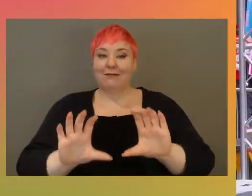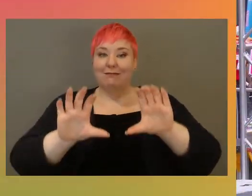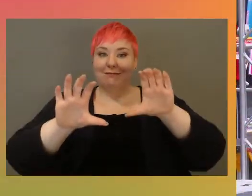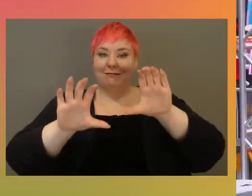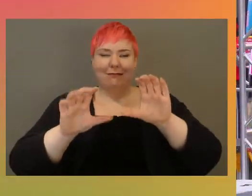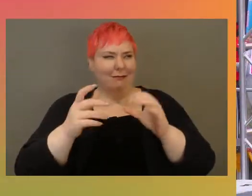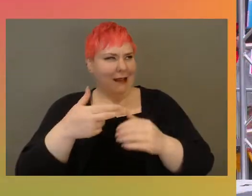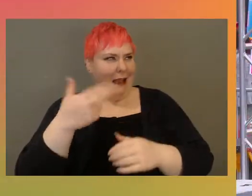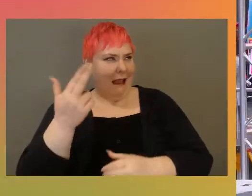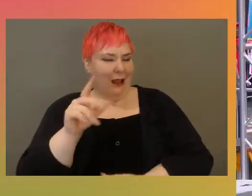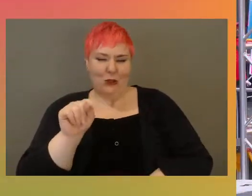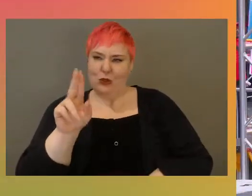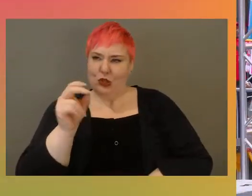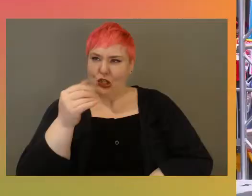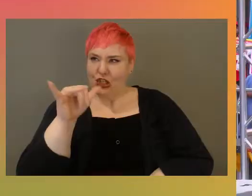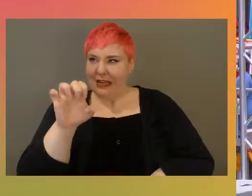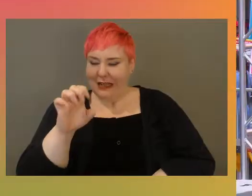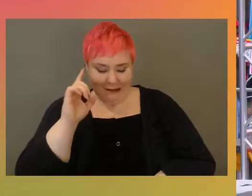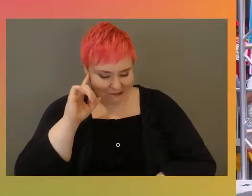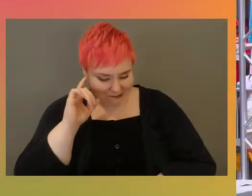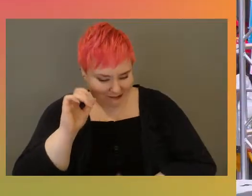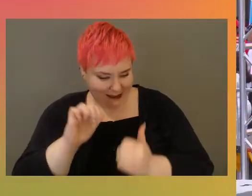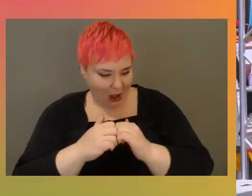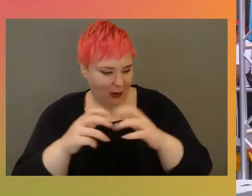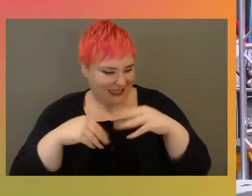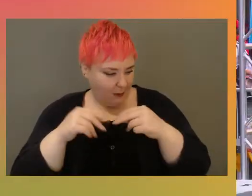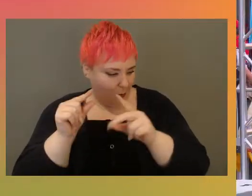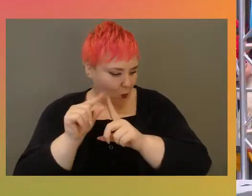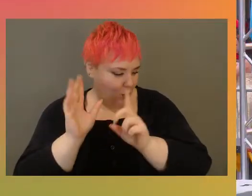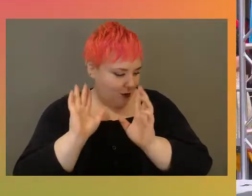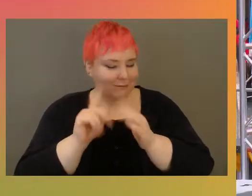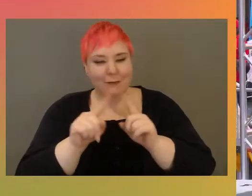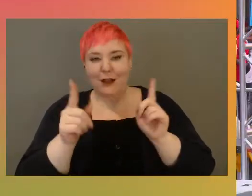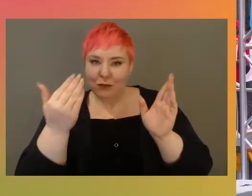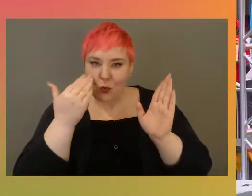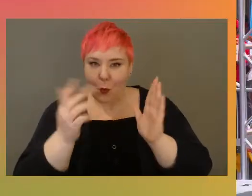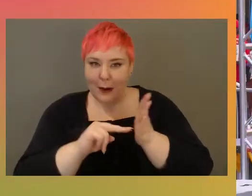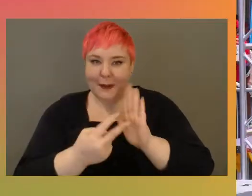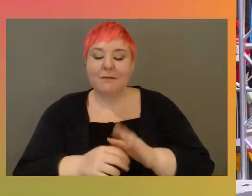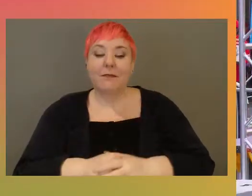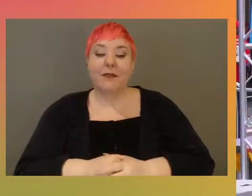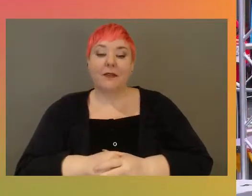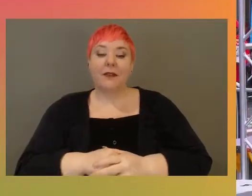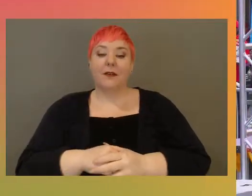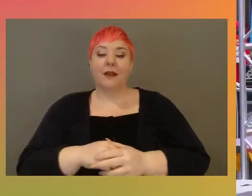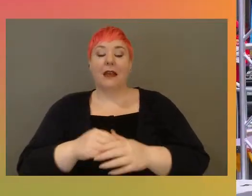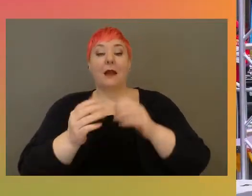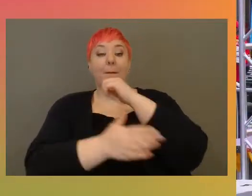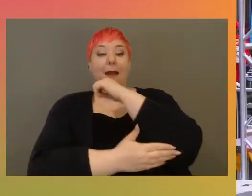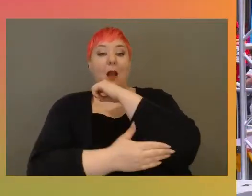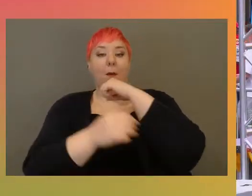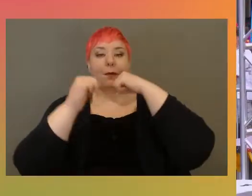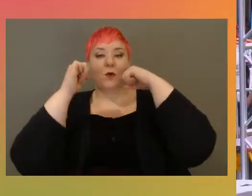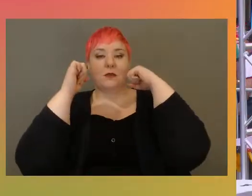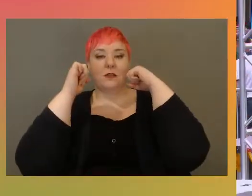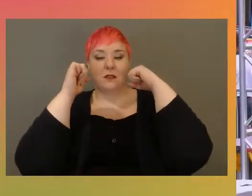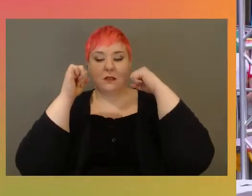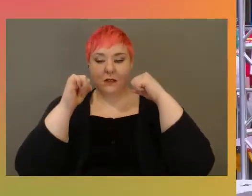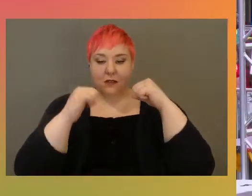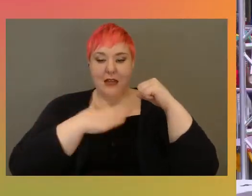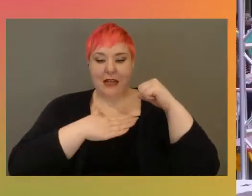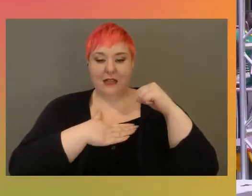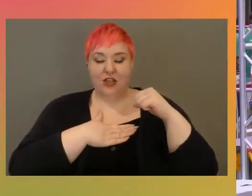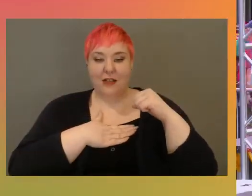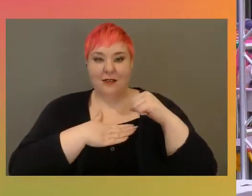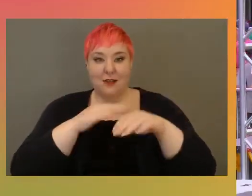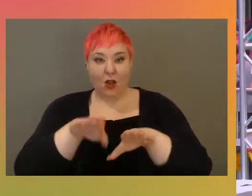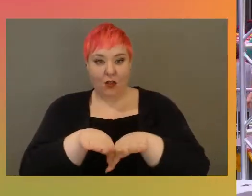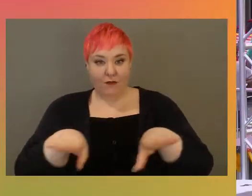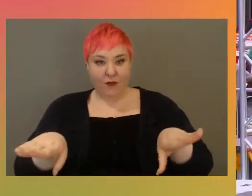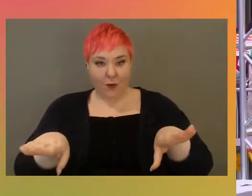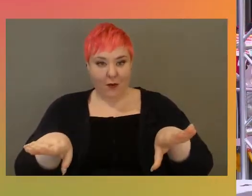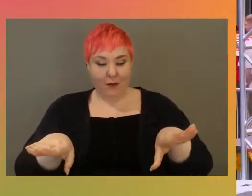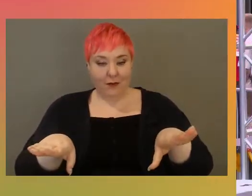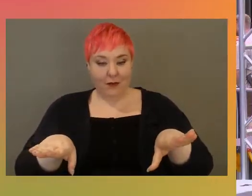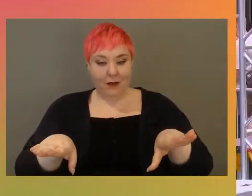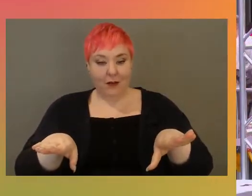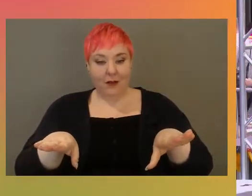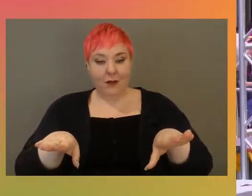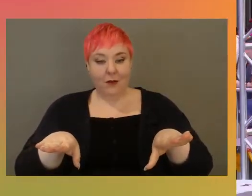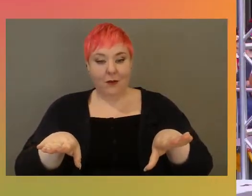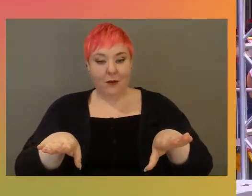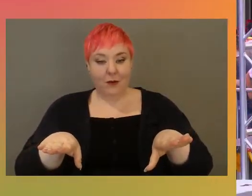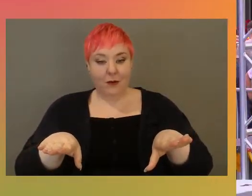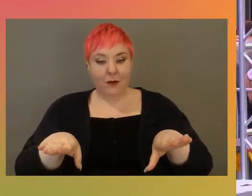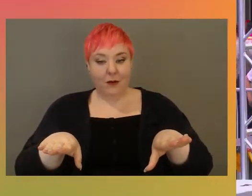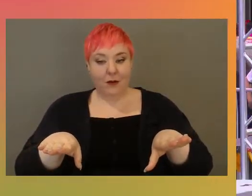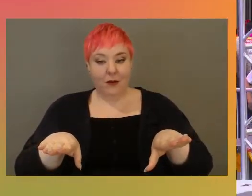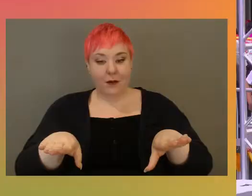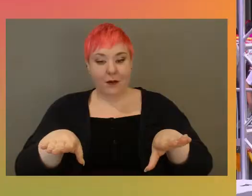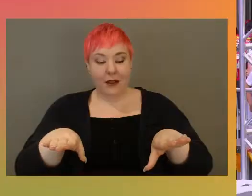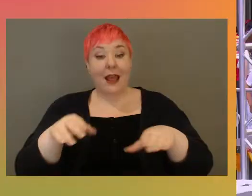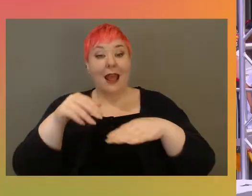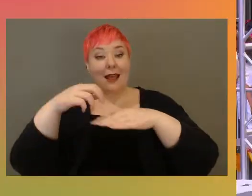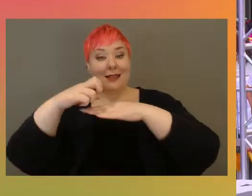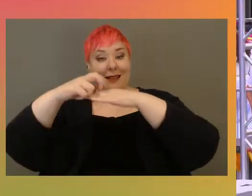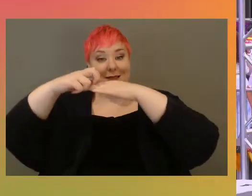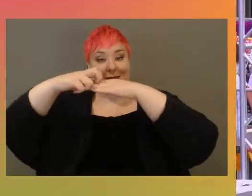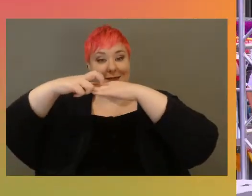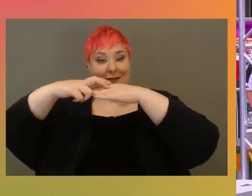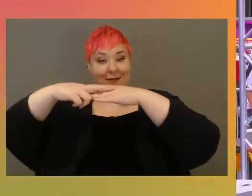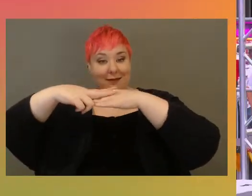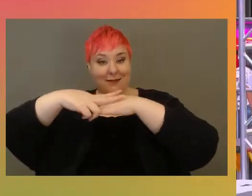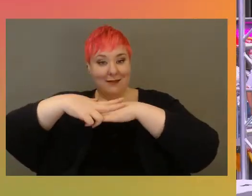GROUND.